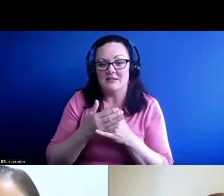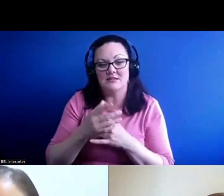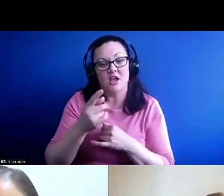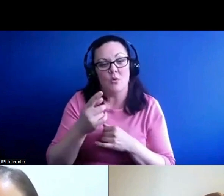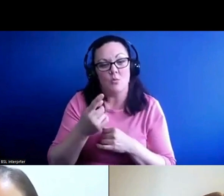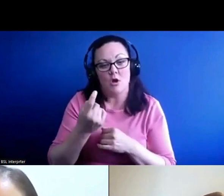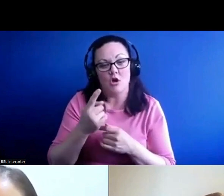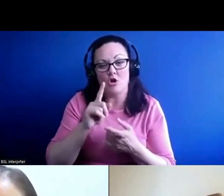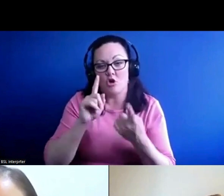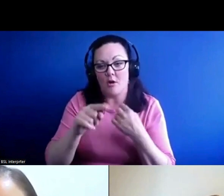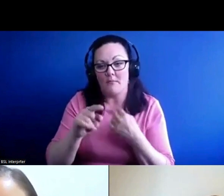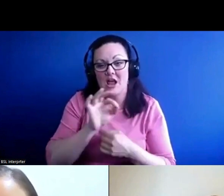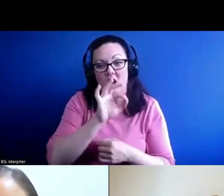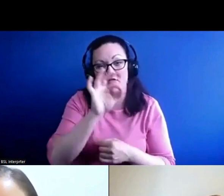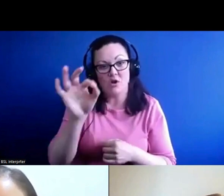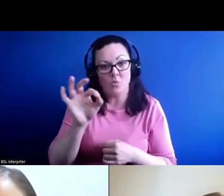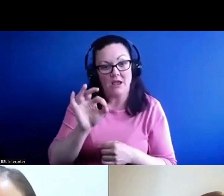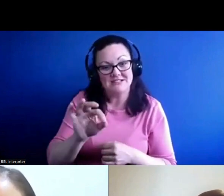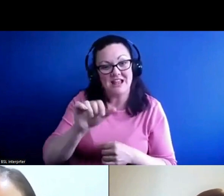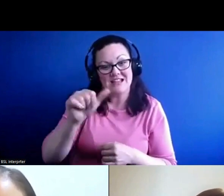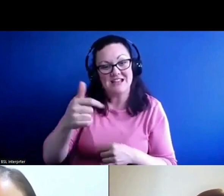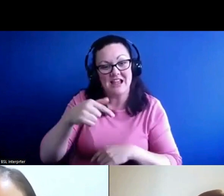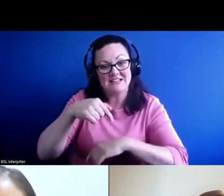There is a request for next time. ' Maybe you can highlight